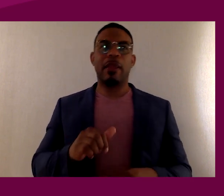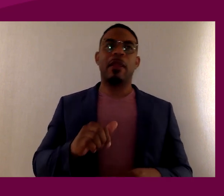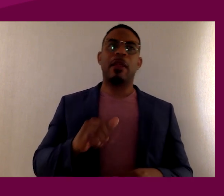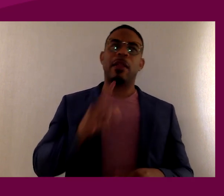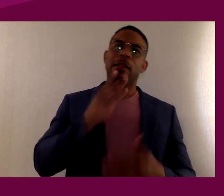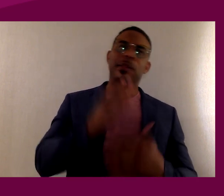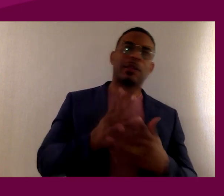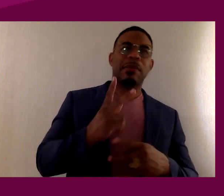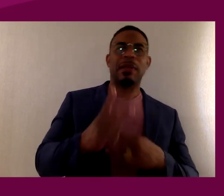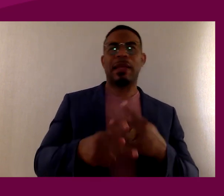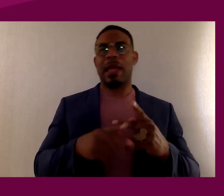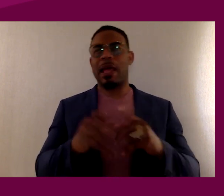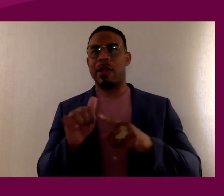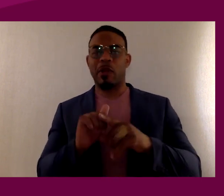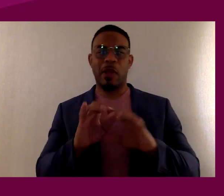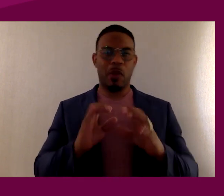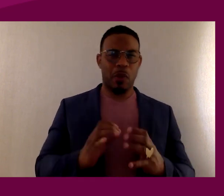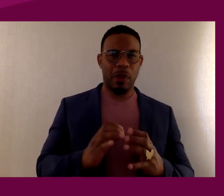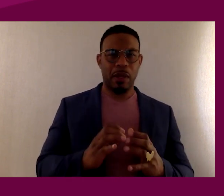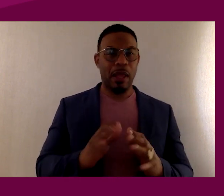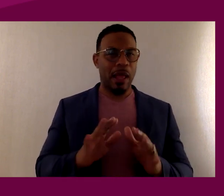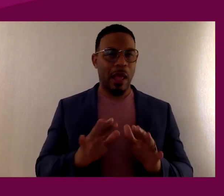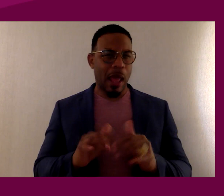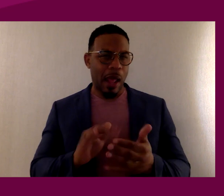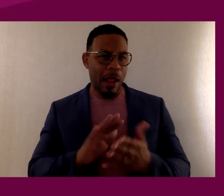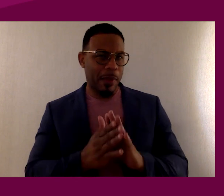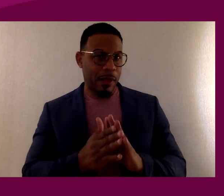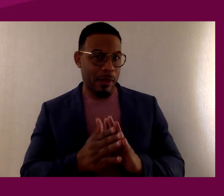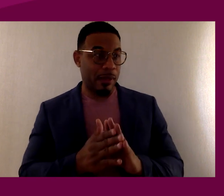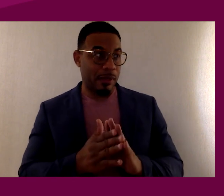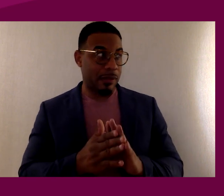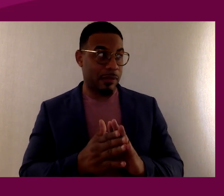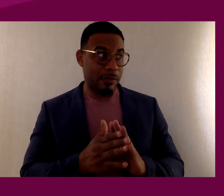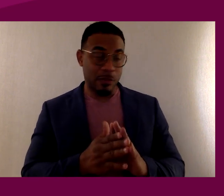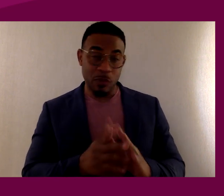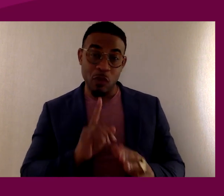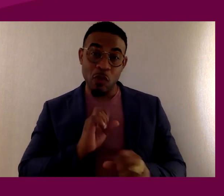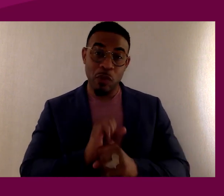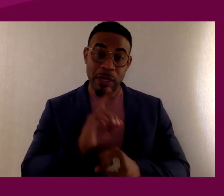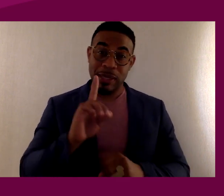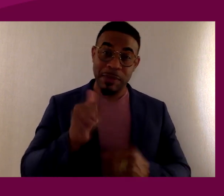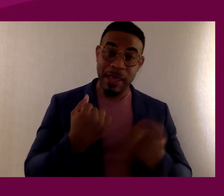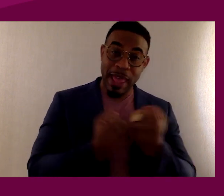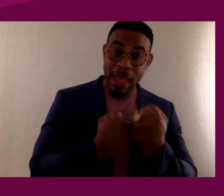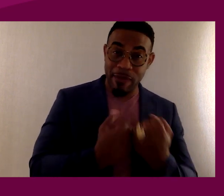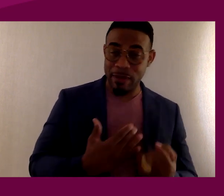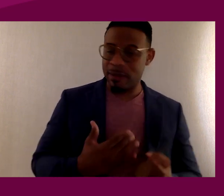other countries, that there was some training courses, how to be a disability advocate.